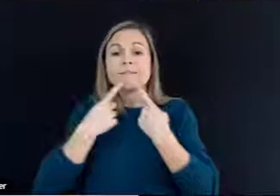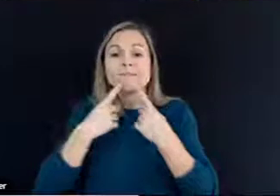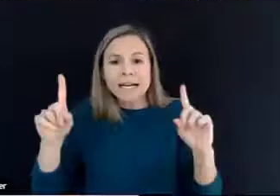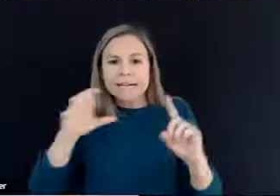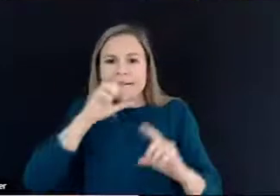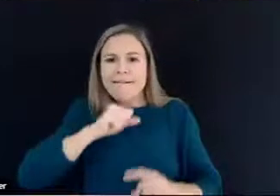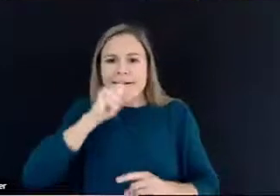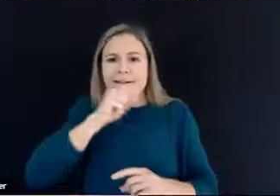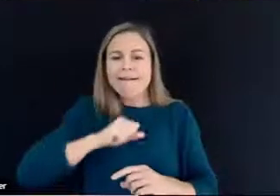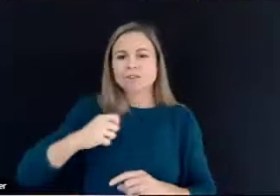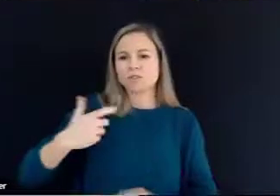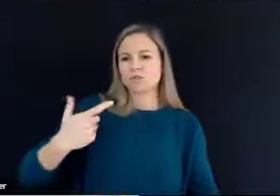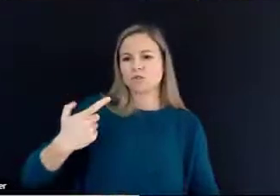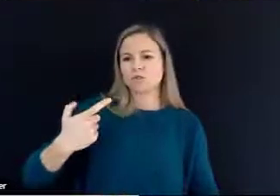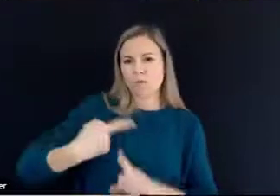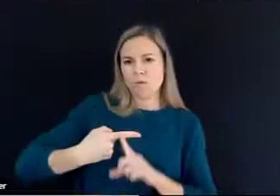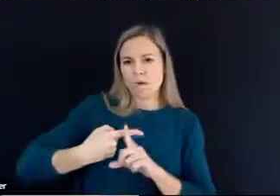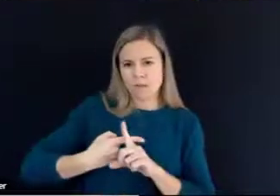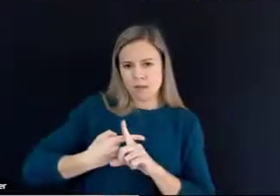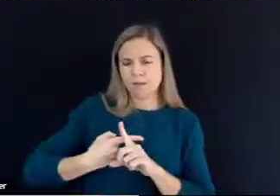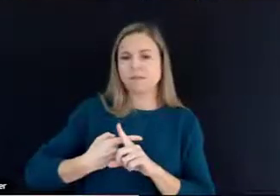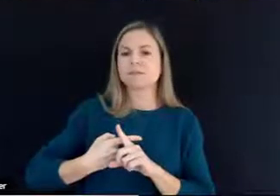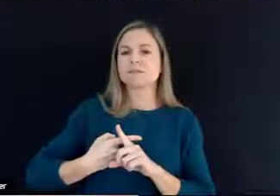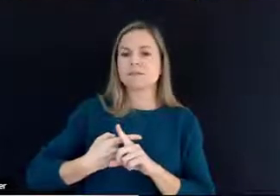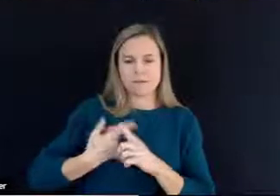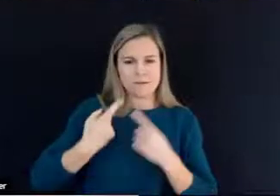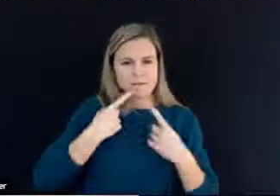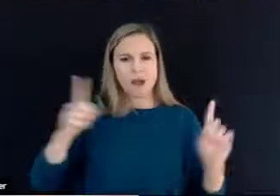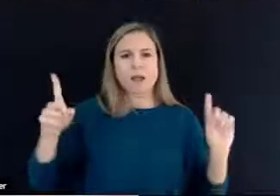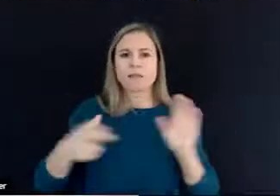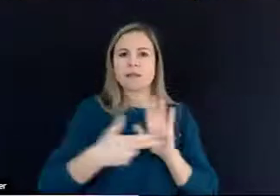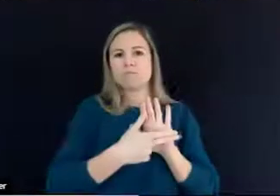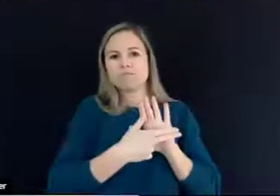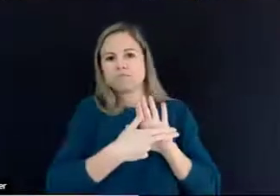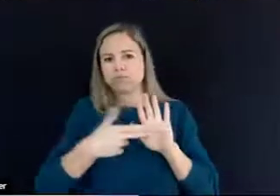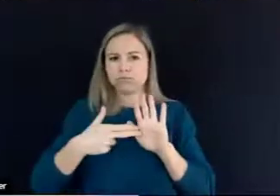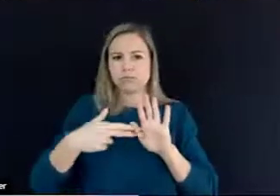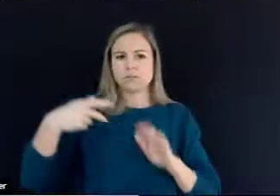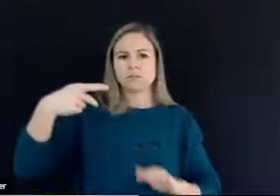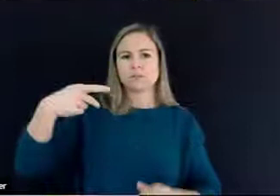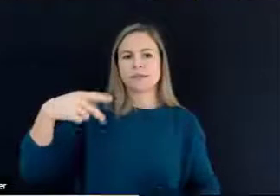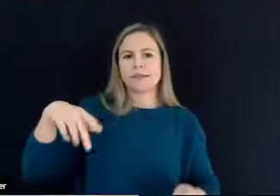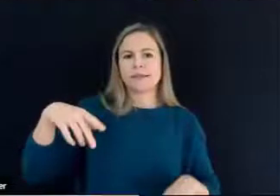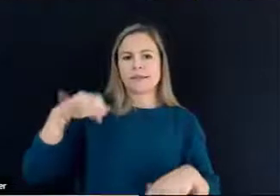we received the diagnosis of a peroxisomal disorder in the Zellweger spectrum.